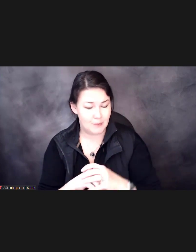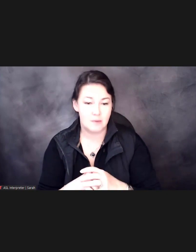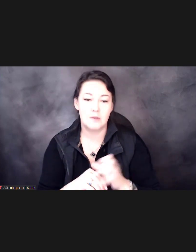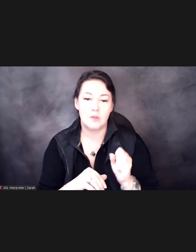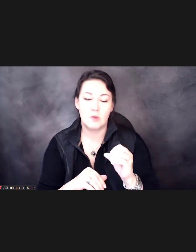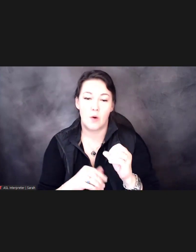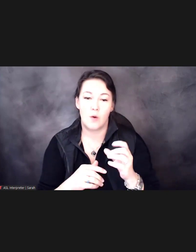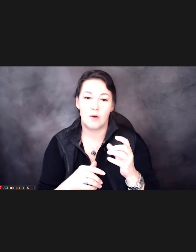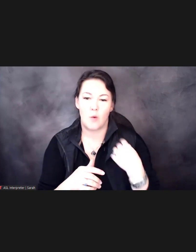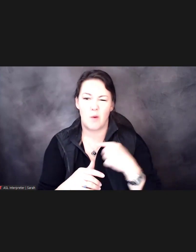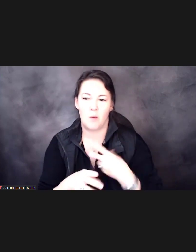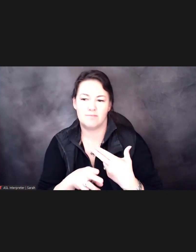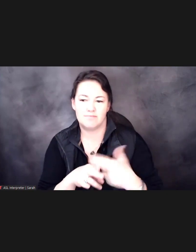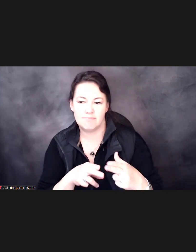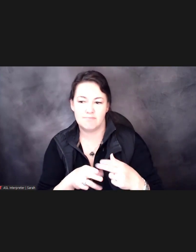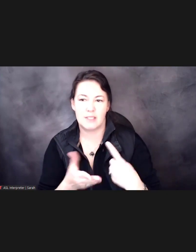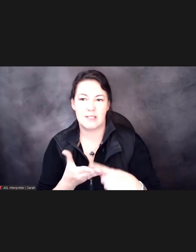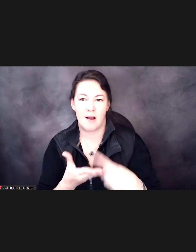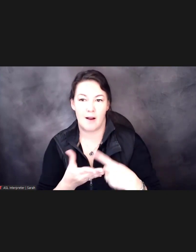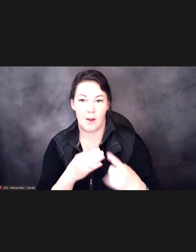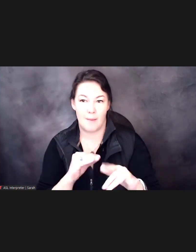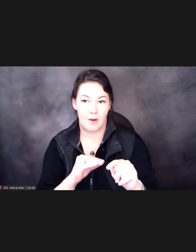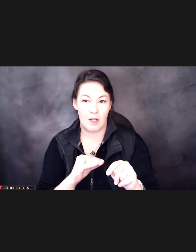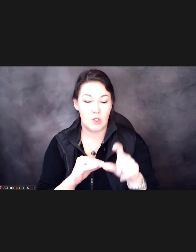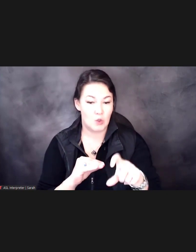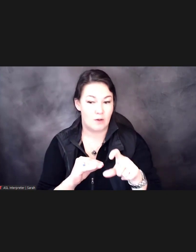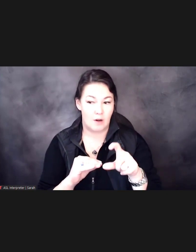So, let's talk about this for just a minute.